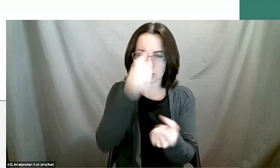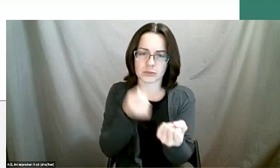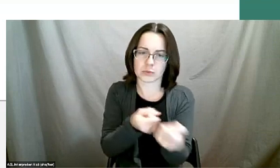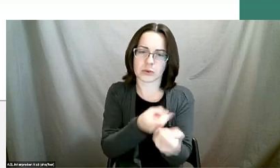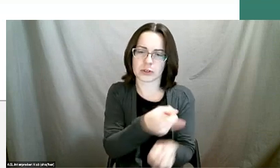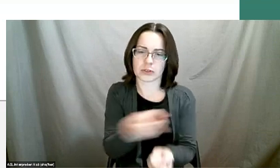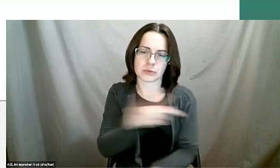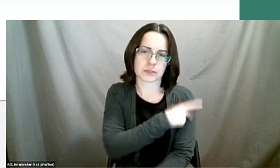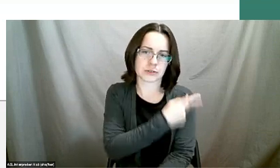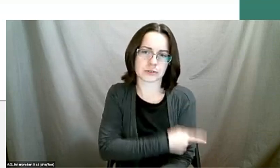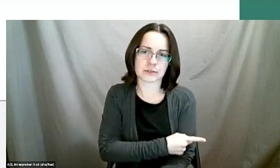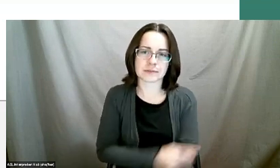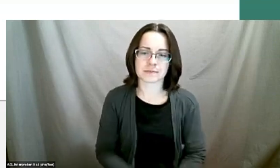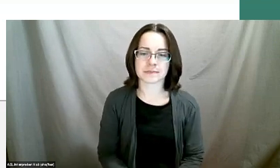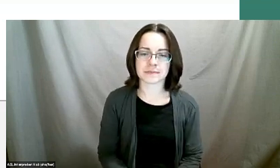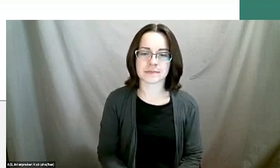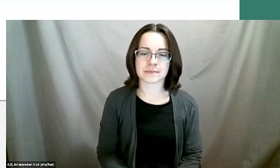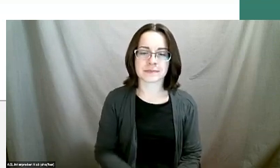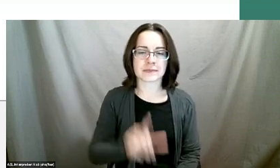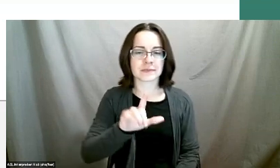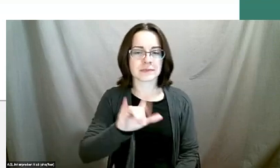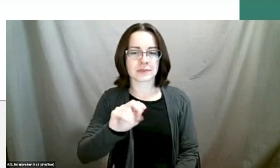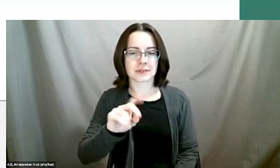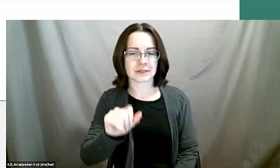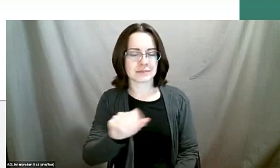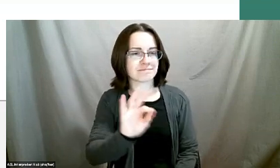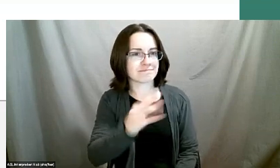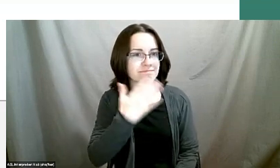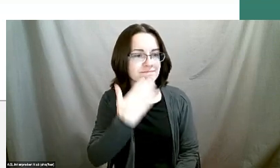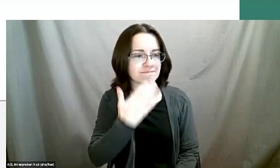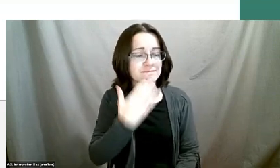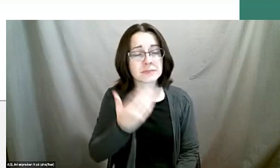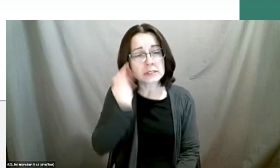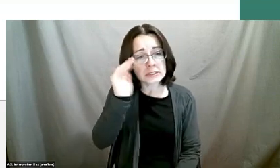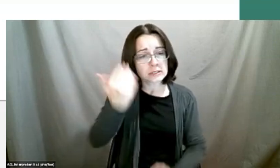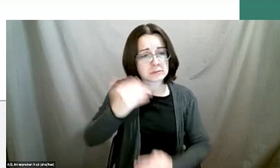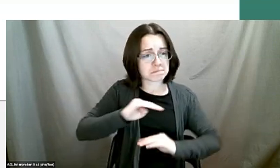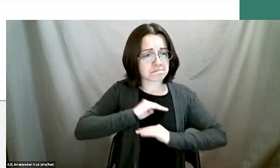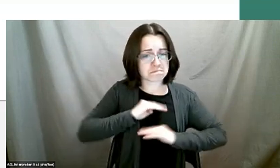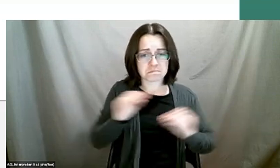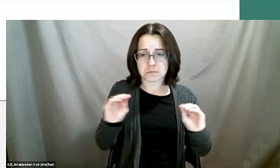Thank you. And that seems to be all the questions that we have. But so I'd like to move on to